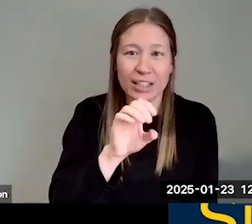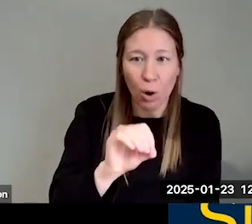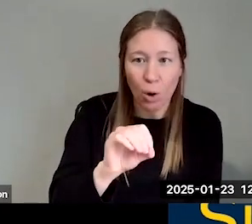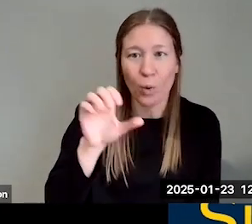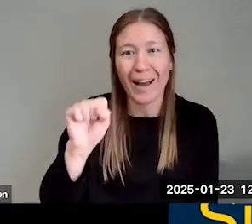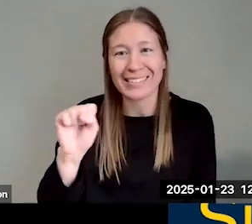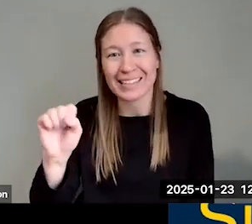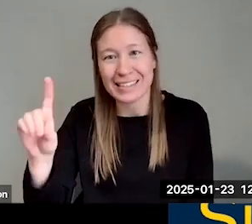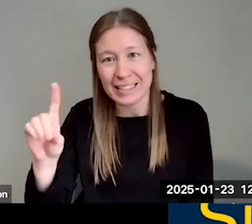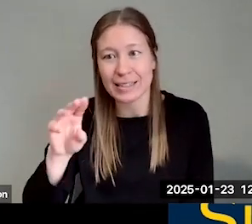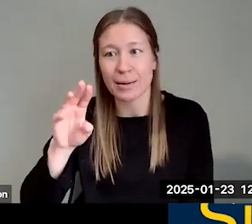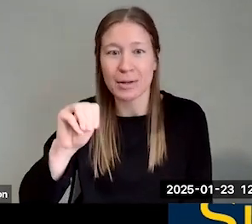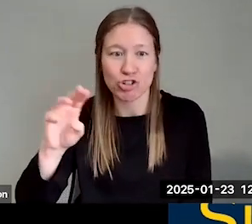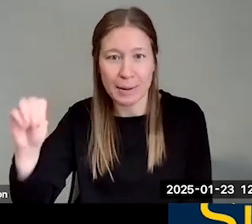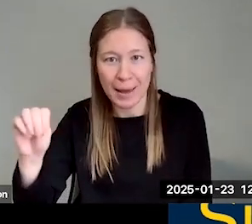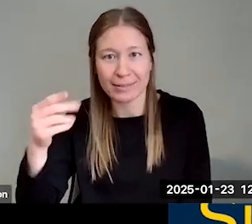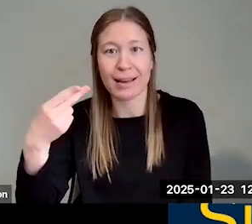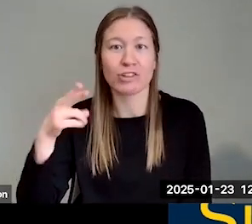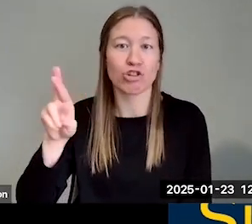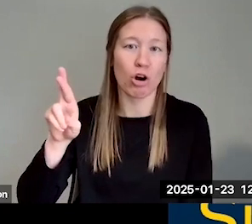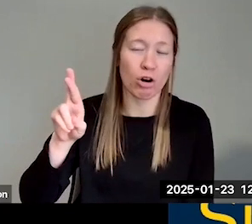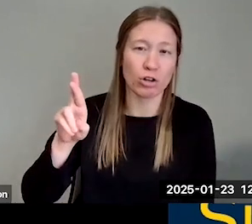Michigan Medicine HR Solutions Center, et cetera.